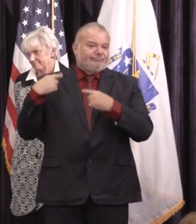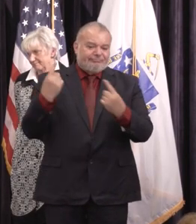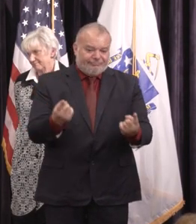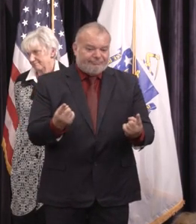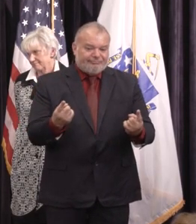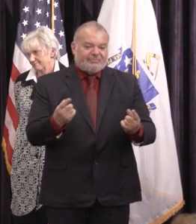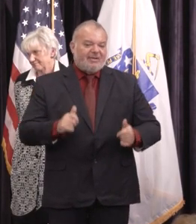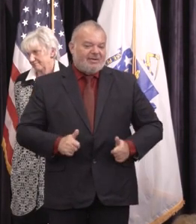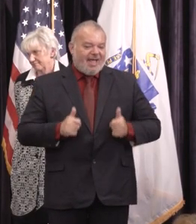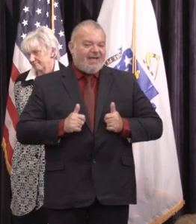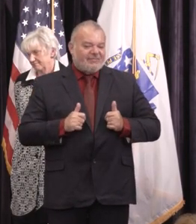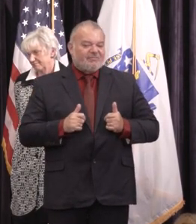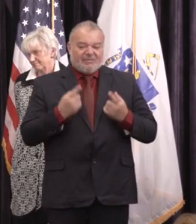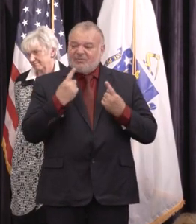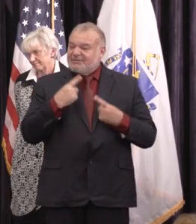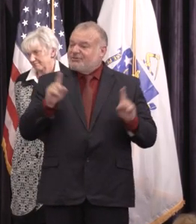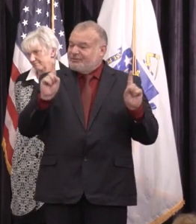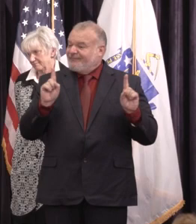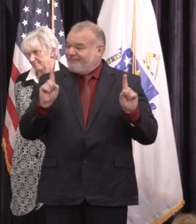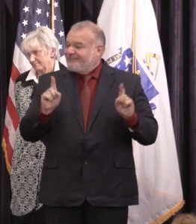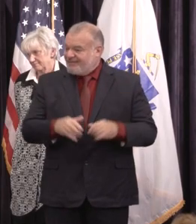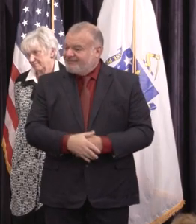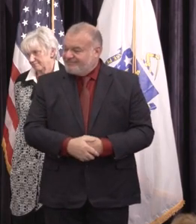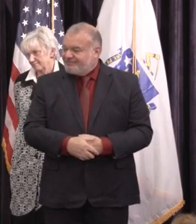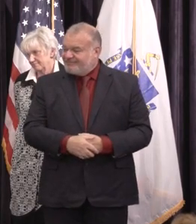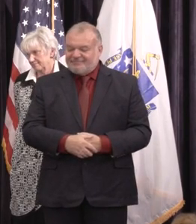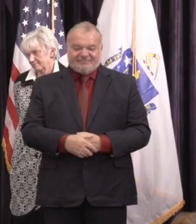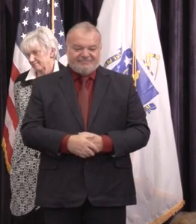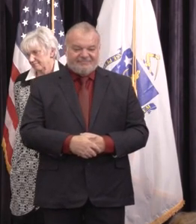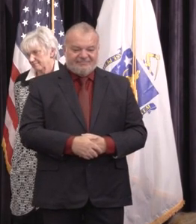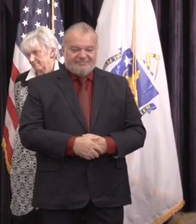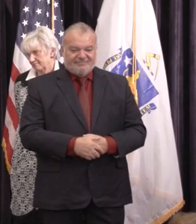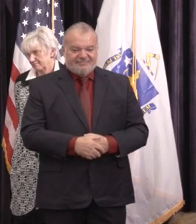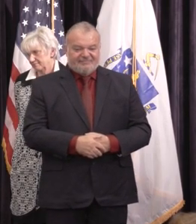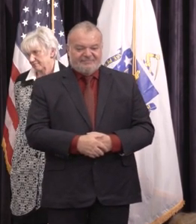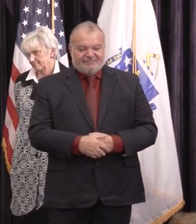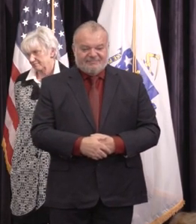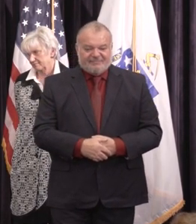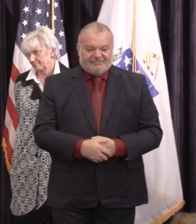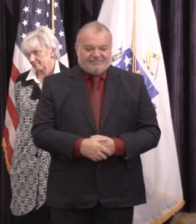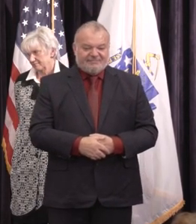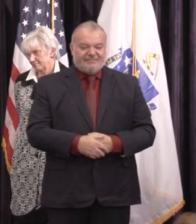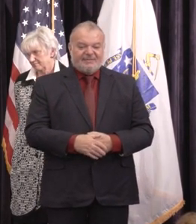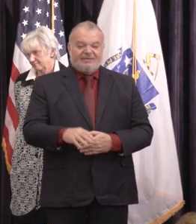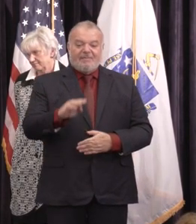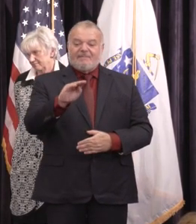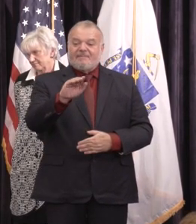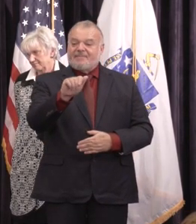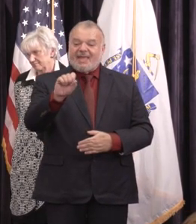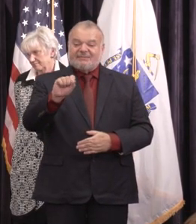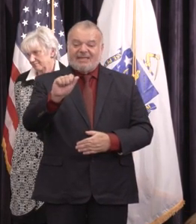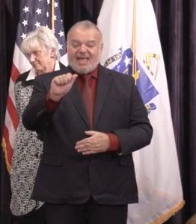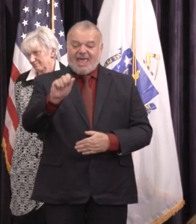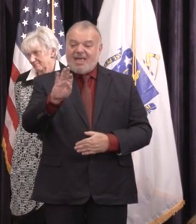MassAbility especially is a model employer. We don't just talk the talk. We walk the walk